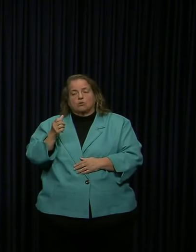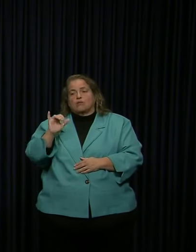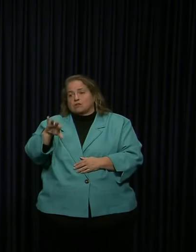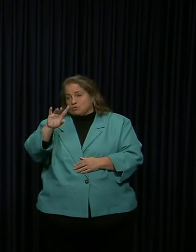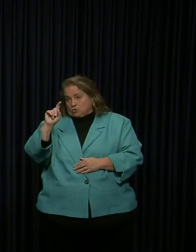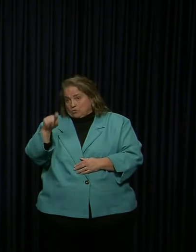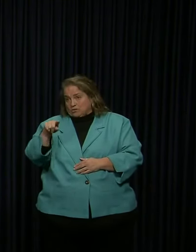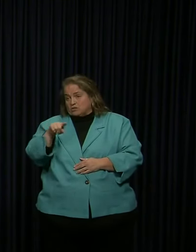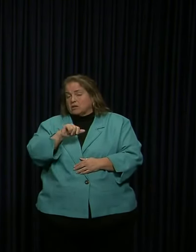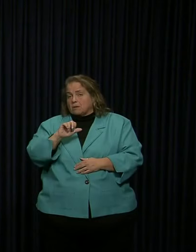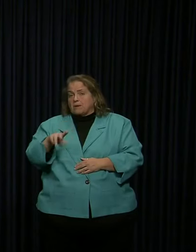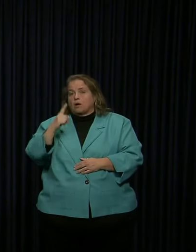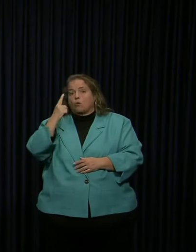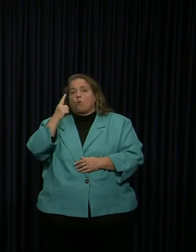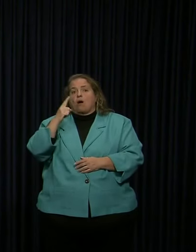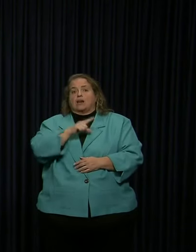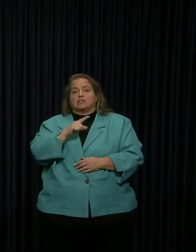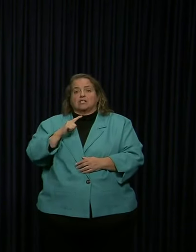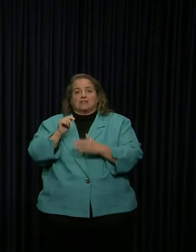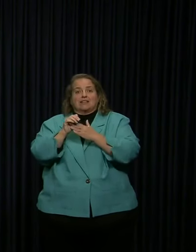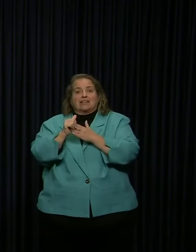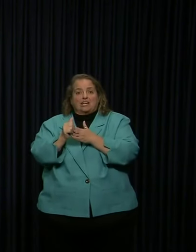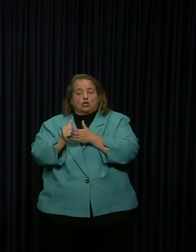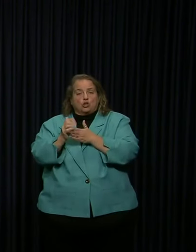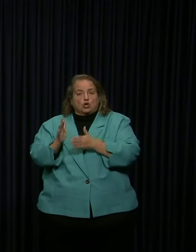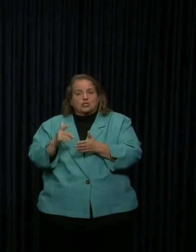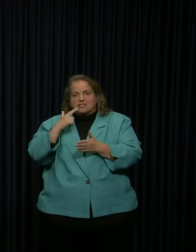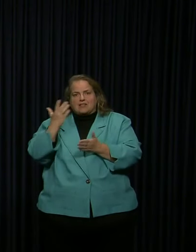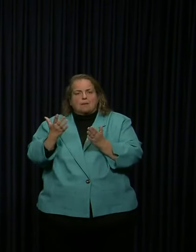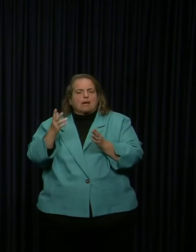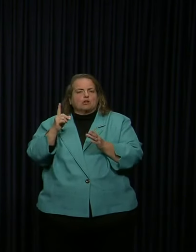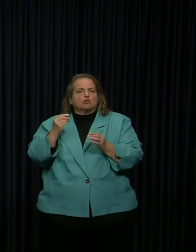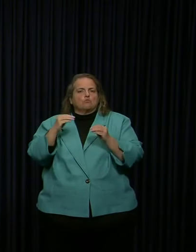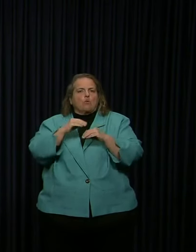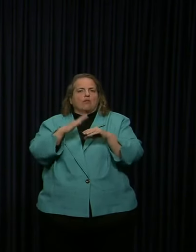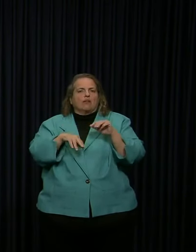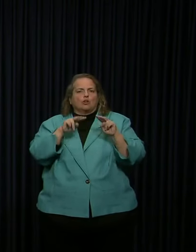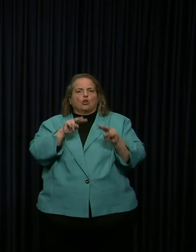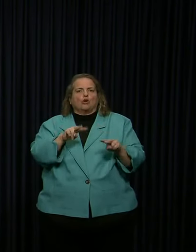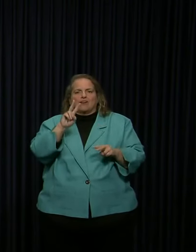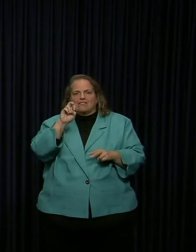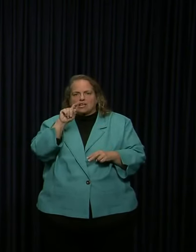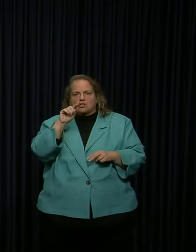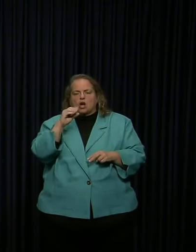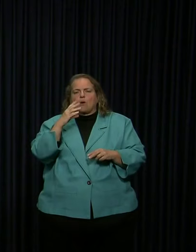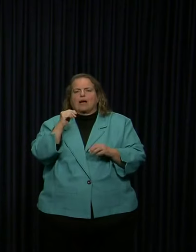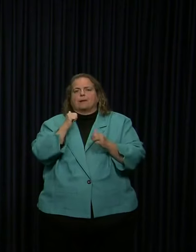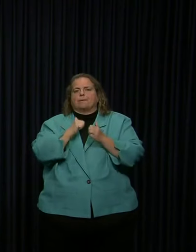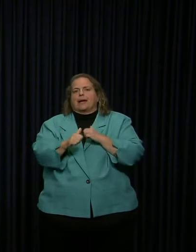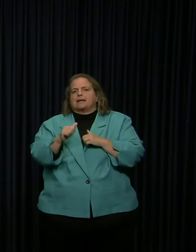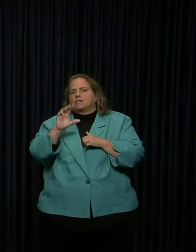AND THEIR COMMUNITY COMING TOGETHER. WHOO THEY SHOULD DO IS THEY SHOULD DO ONLY WHAT'S NECESSARY AND DO IT AS QUICKLY AS